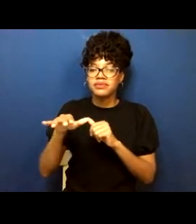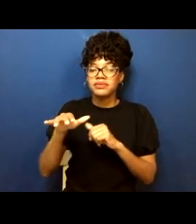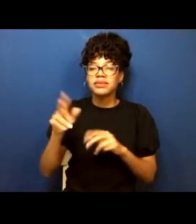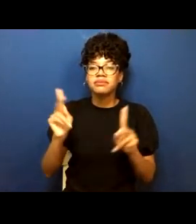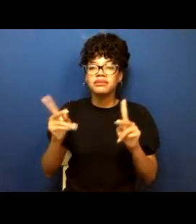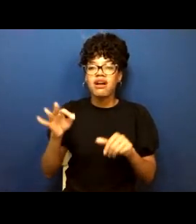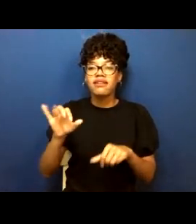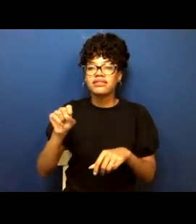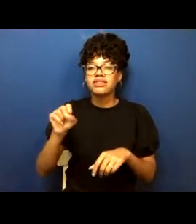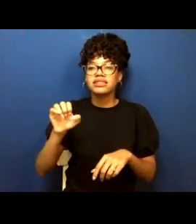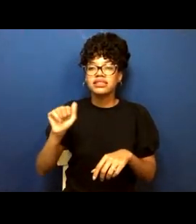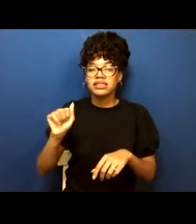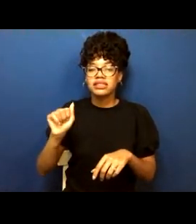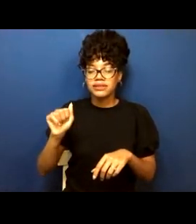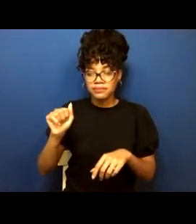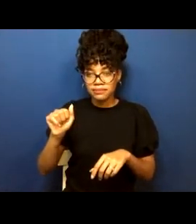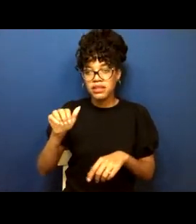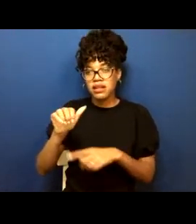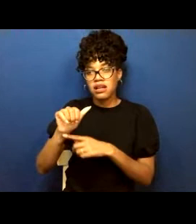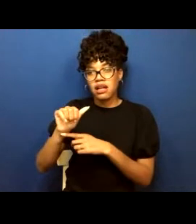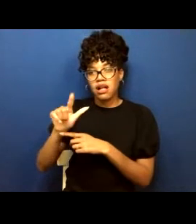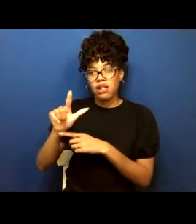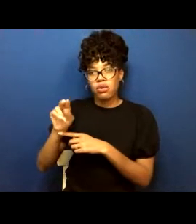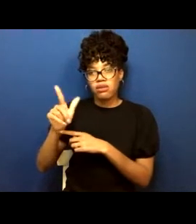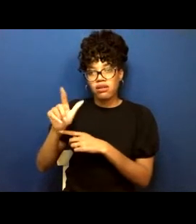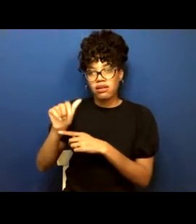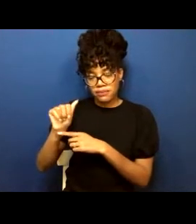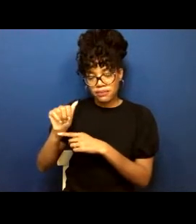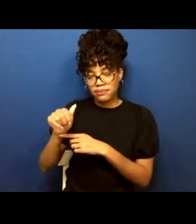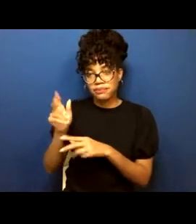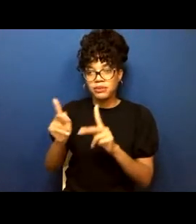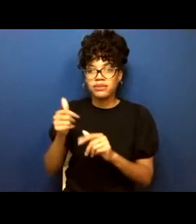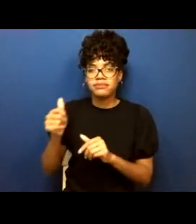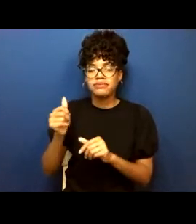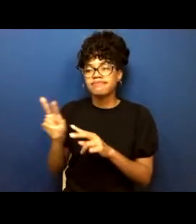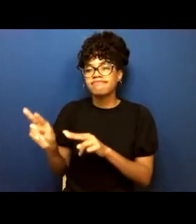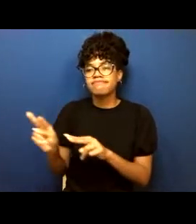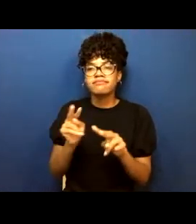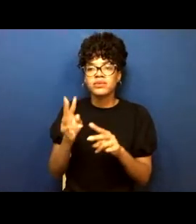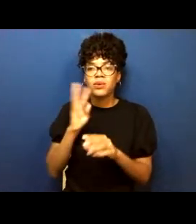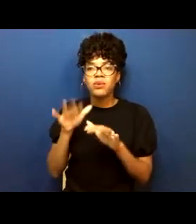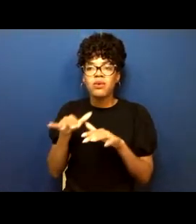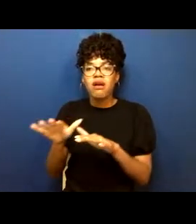So they have stewarded their lands and waters for thousands of years. We also recognize that Katie is presenting